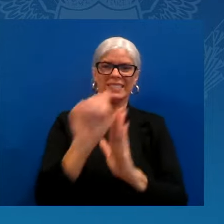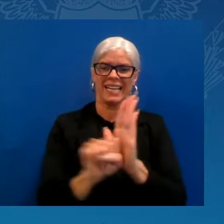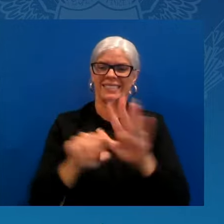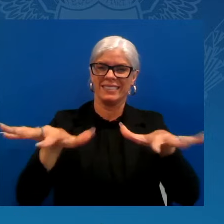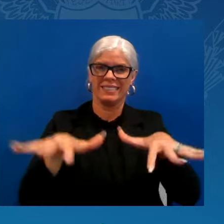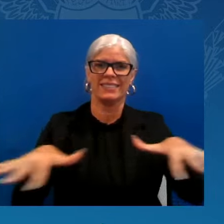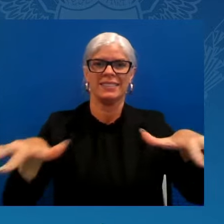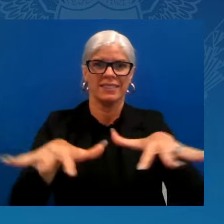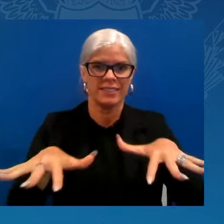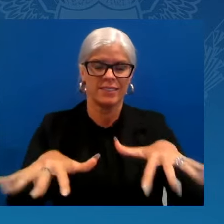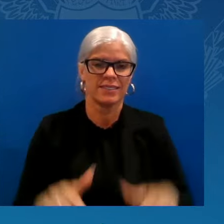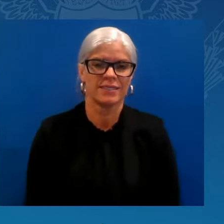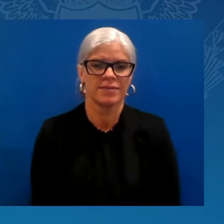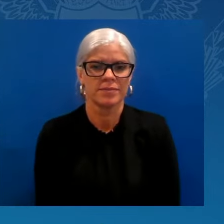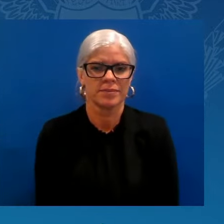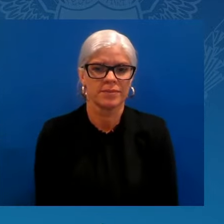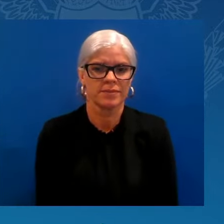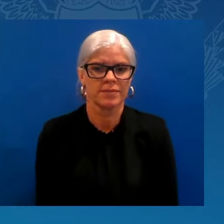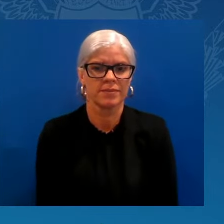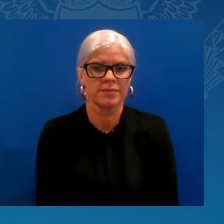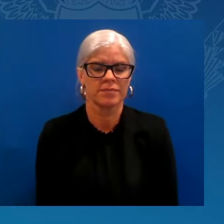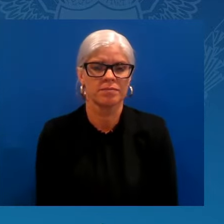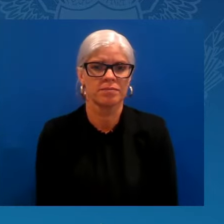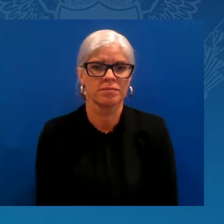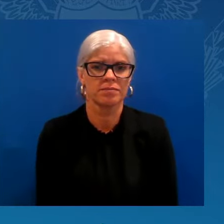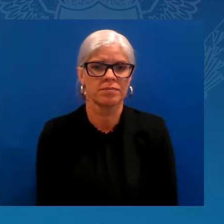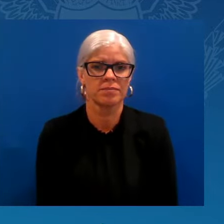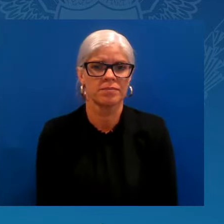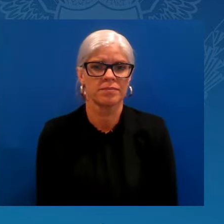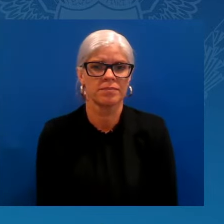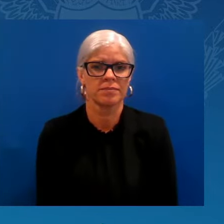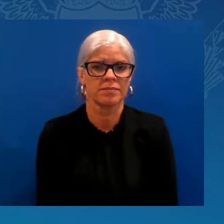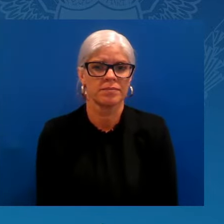We also believe that for Israel to be secure